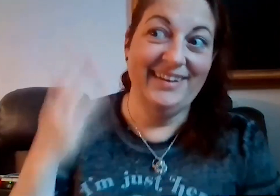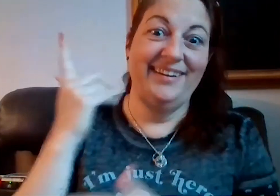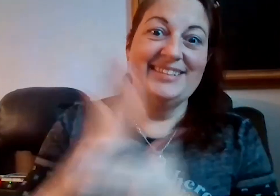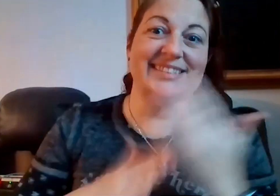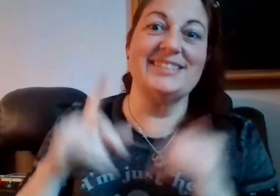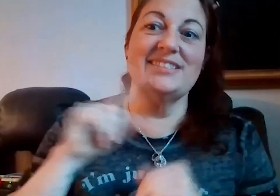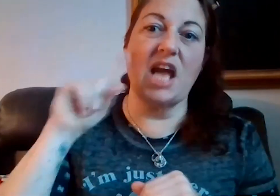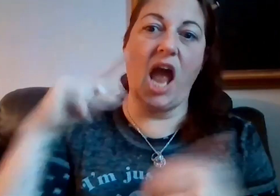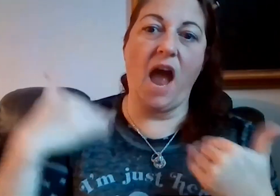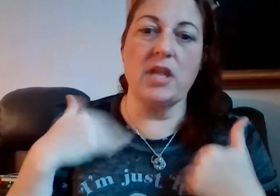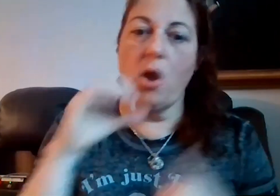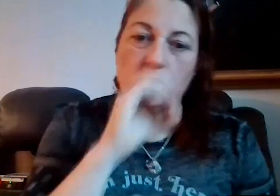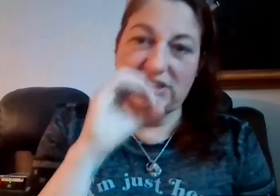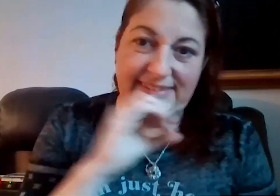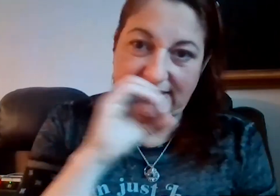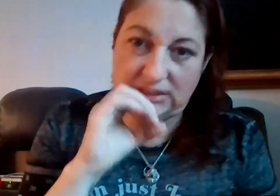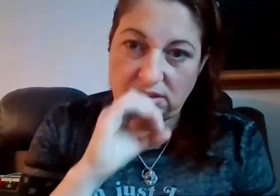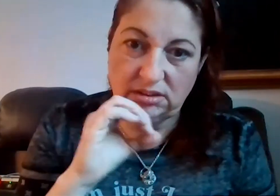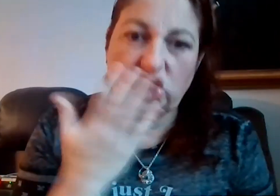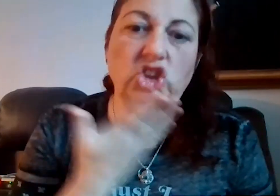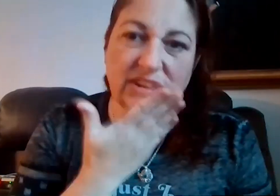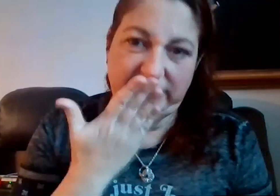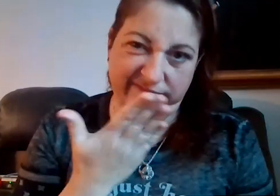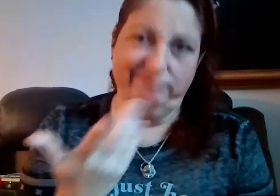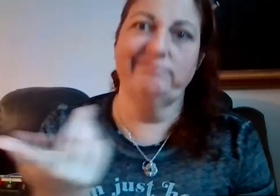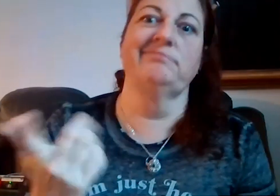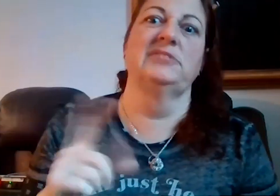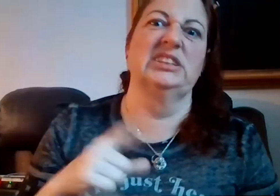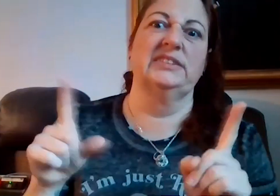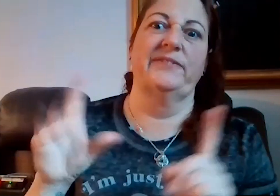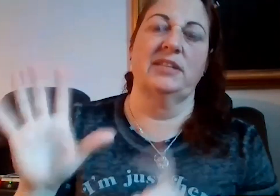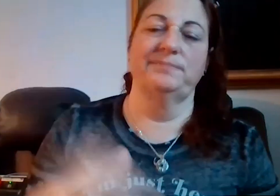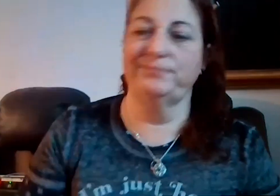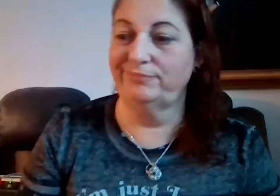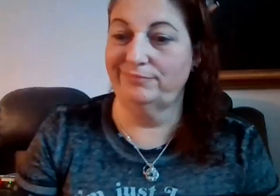Deaf people are strictly oral versus others who use strictly sign language.